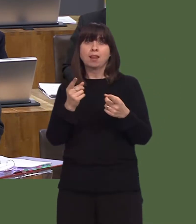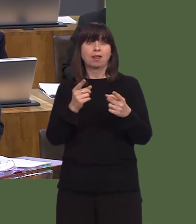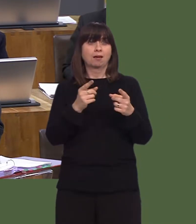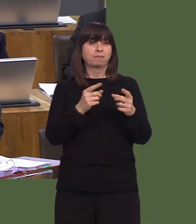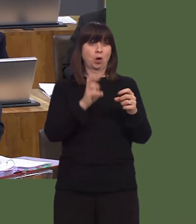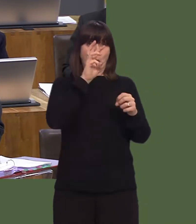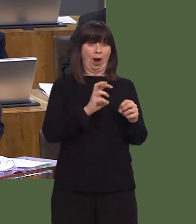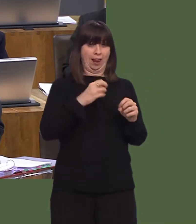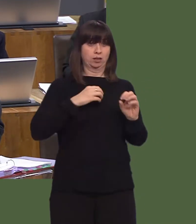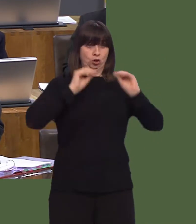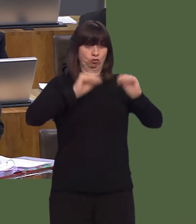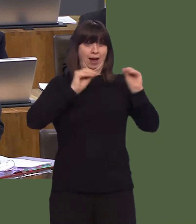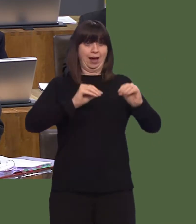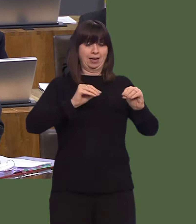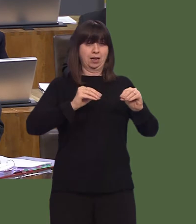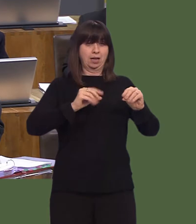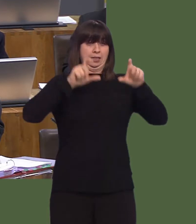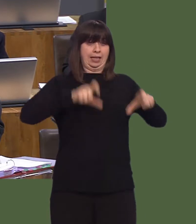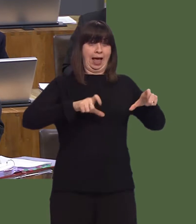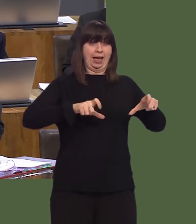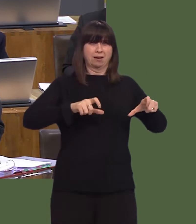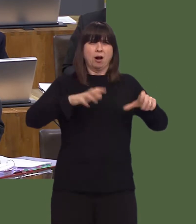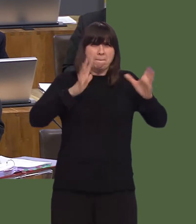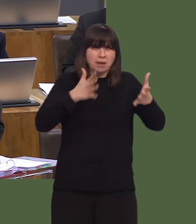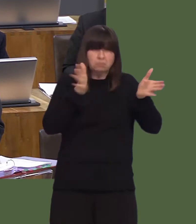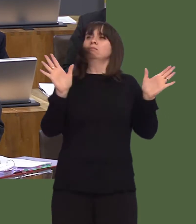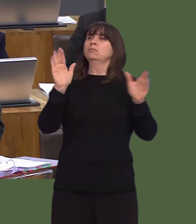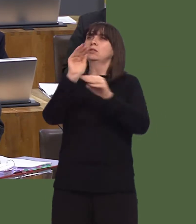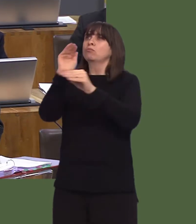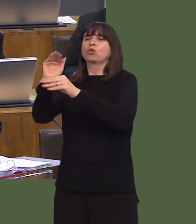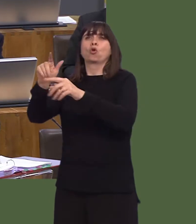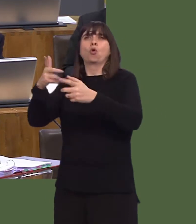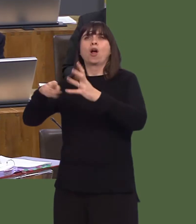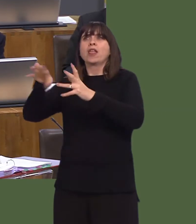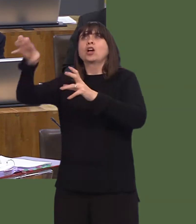We want to attract the best people from around the world, and that's why, of course, our recruitment campaign has been so successful.